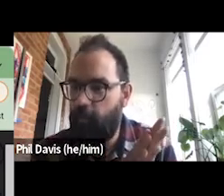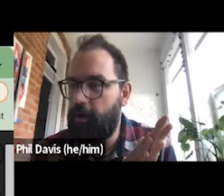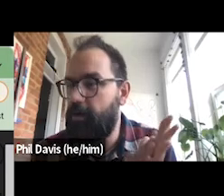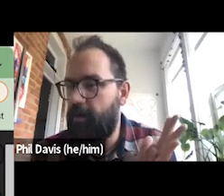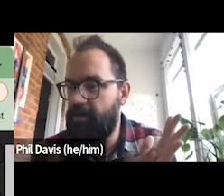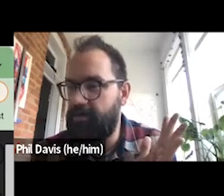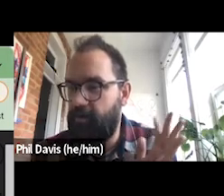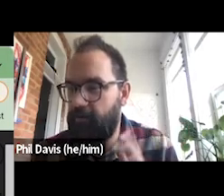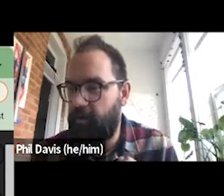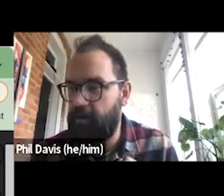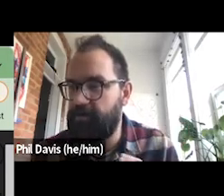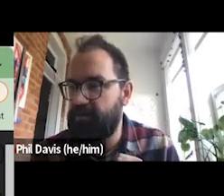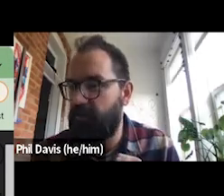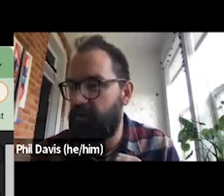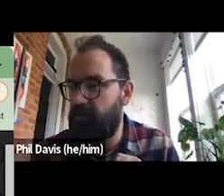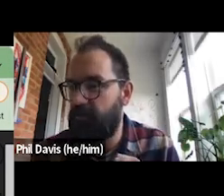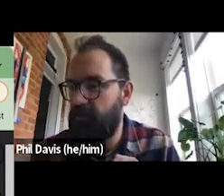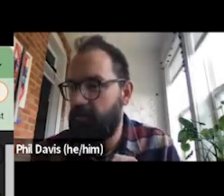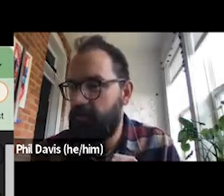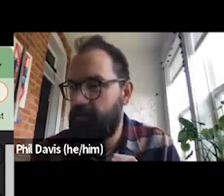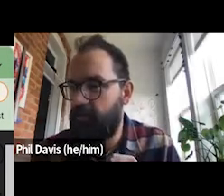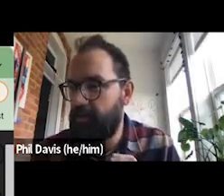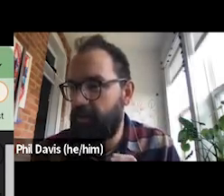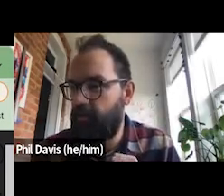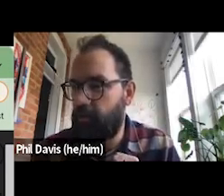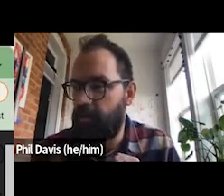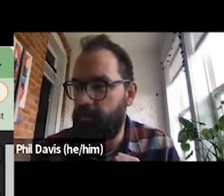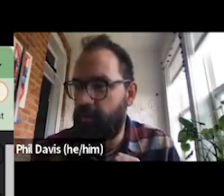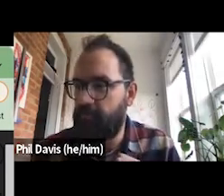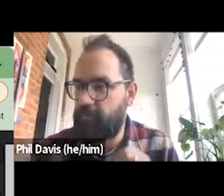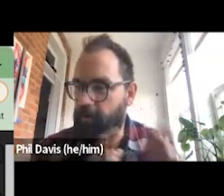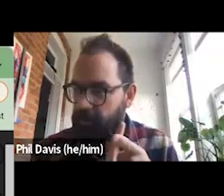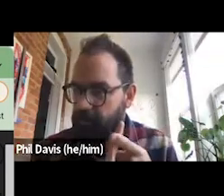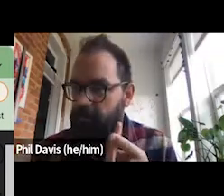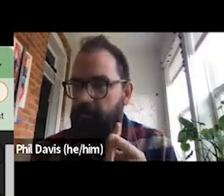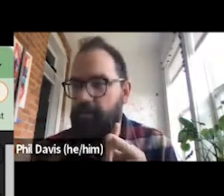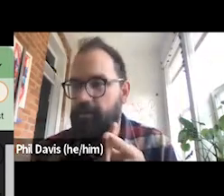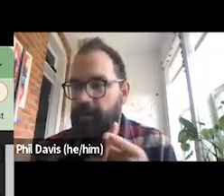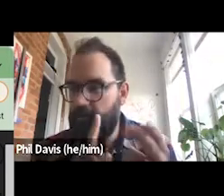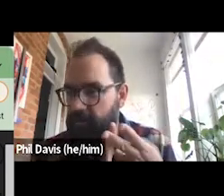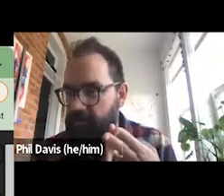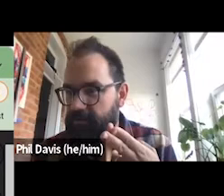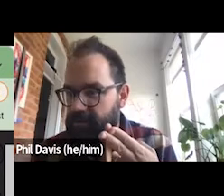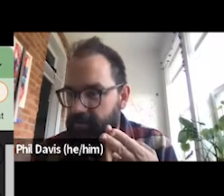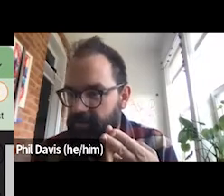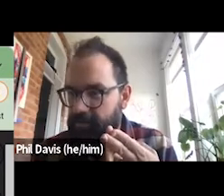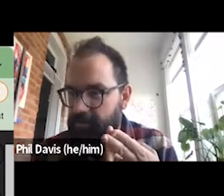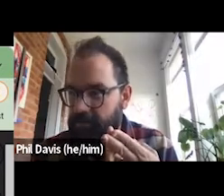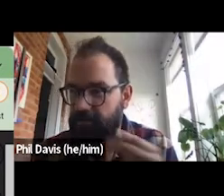And what are you paying, are you paying to bring them, or paying for a hotel and meals too?